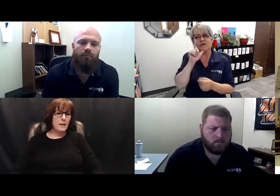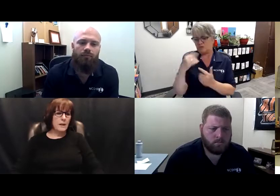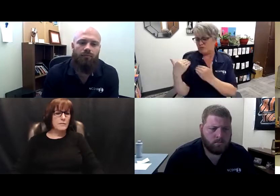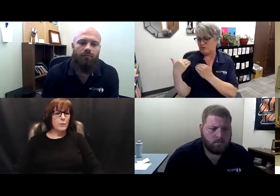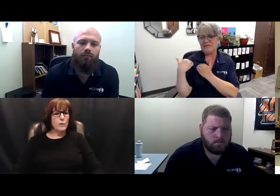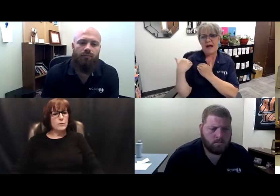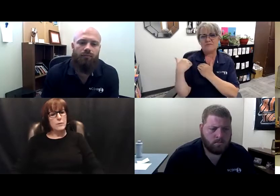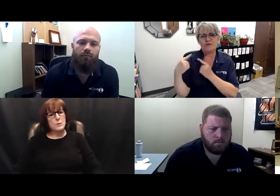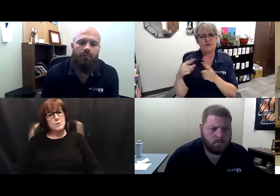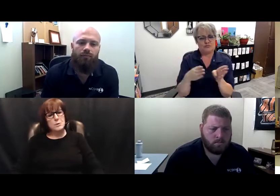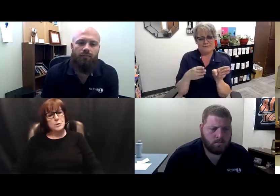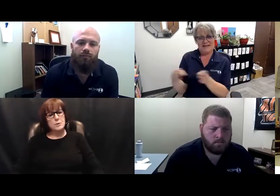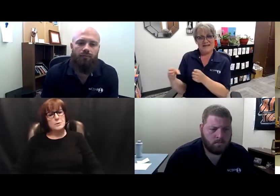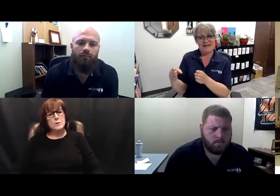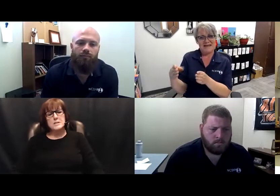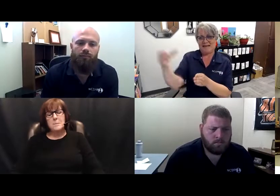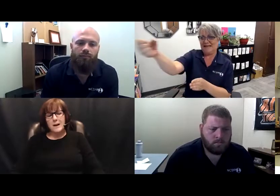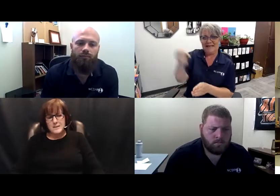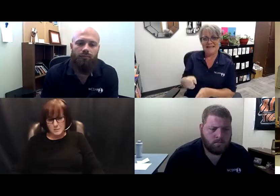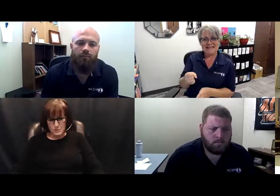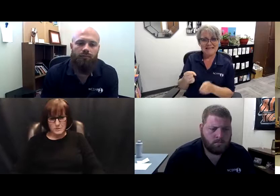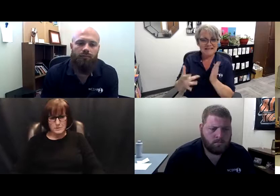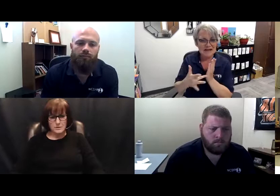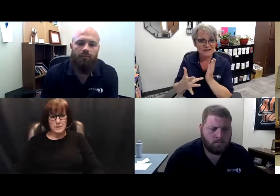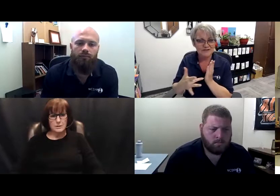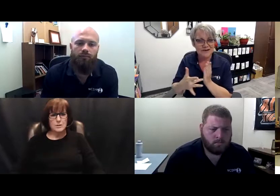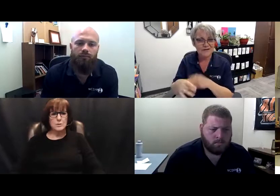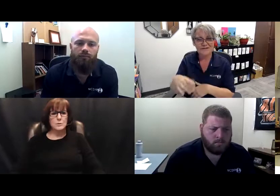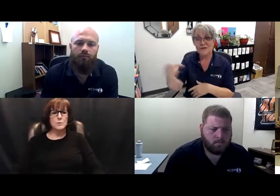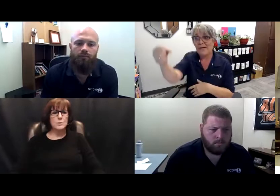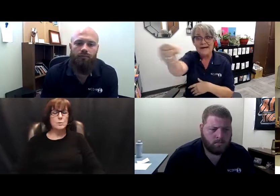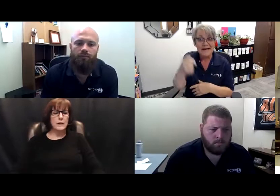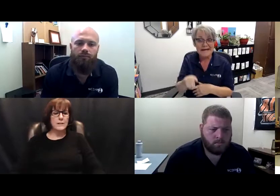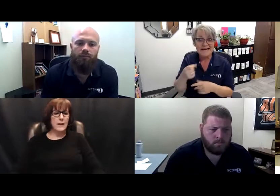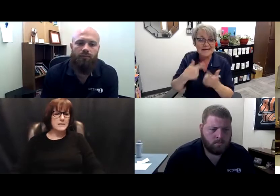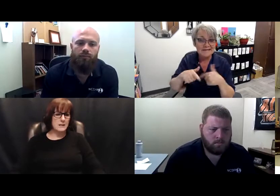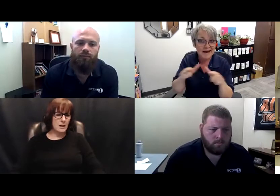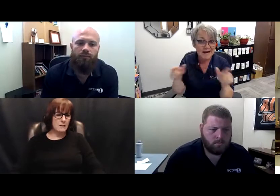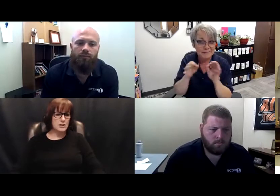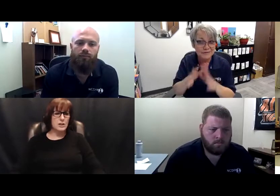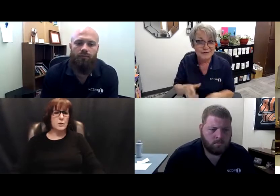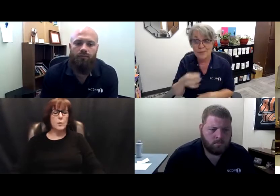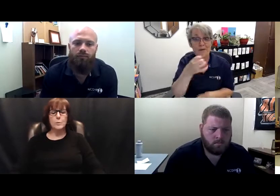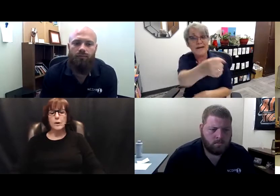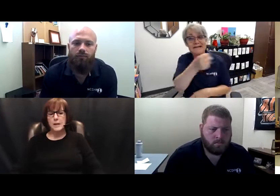and for those who are responsible to bring in that technology or bring in